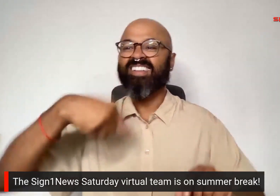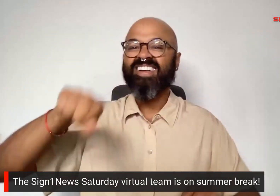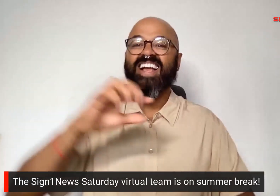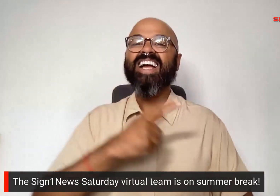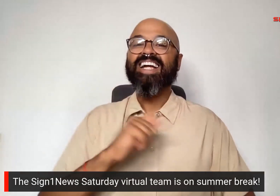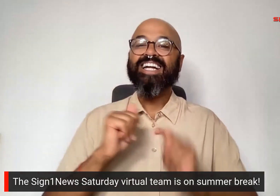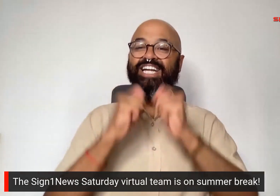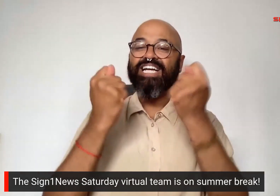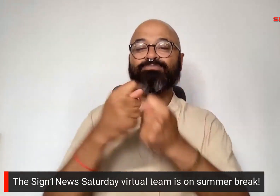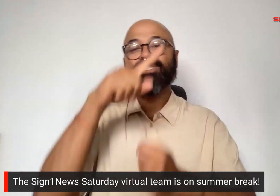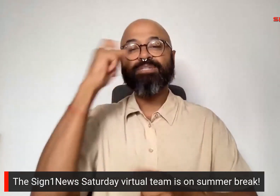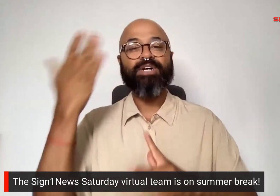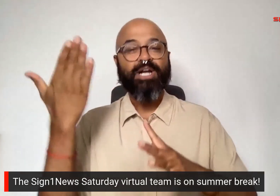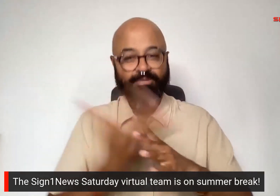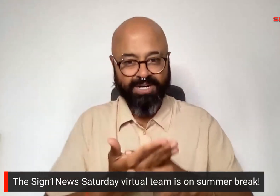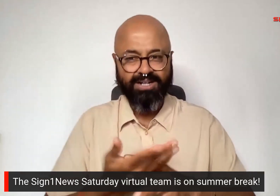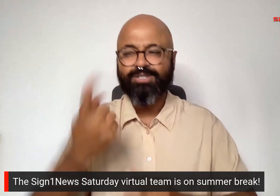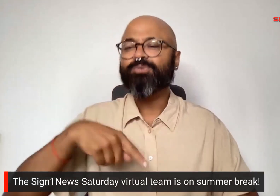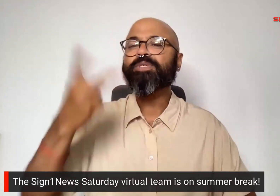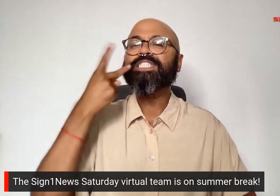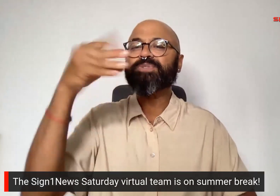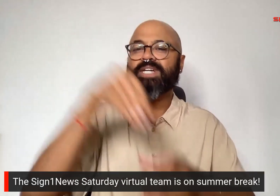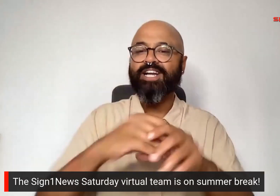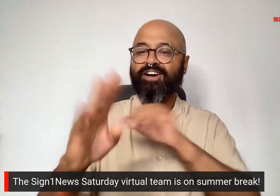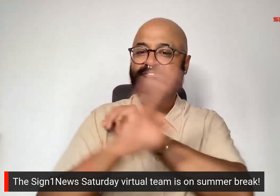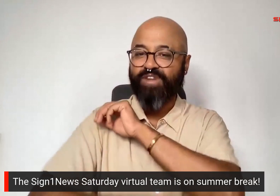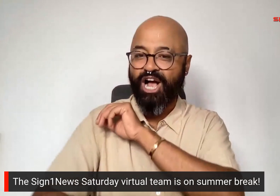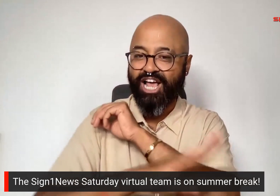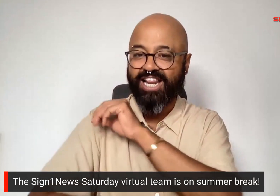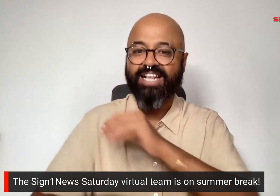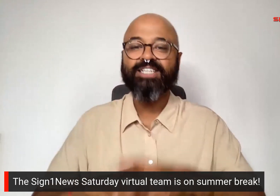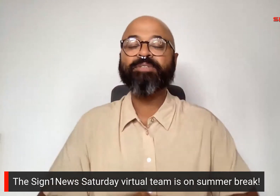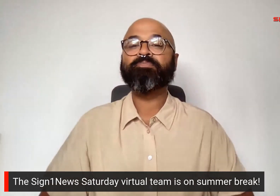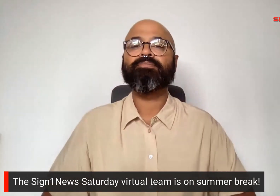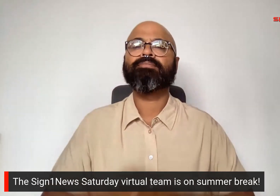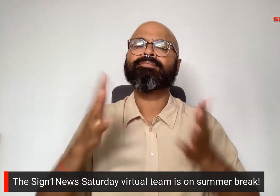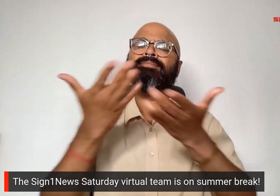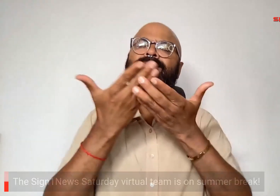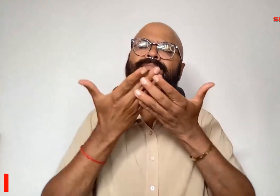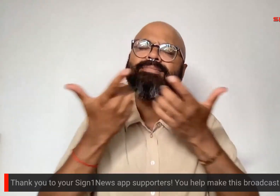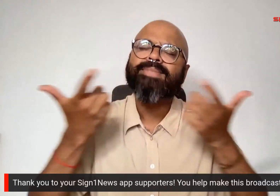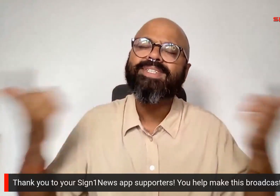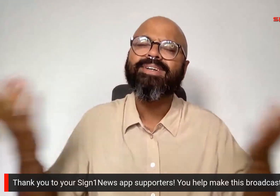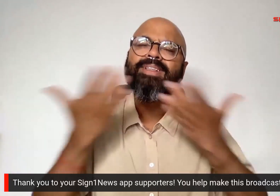show team is taking a break for the summer we will see you again in the fall a big thank